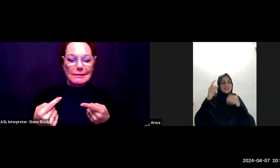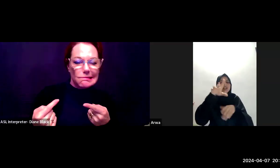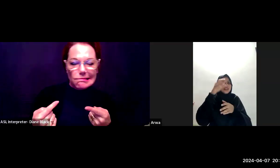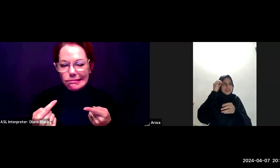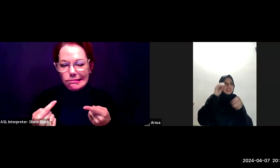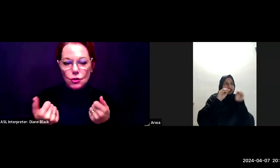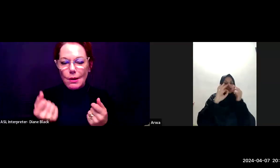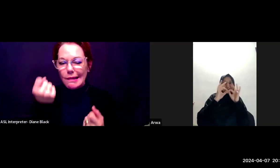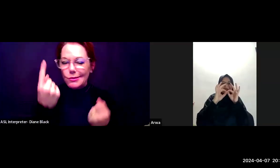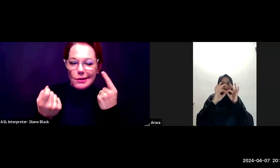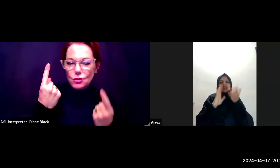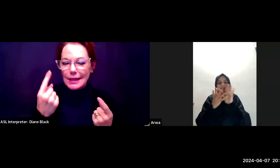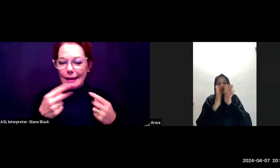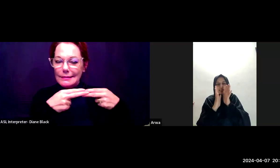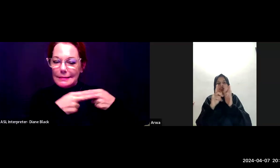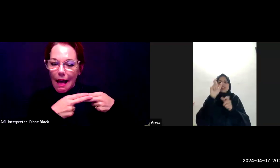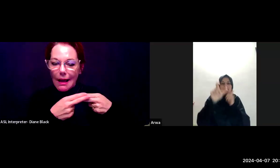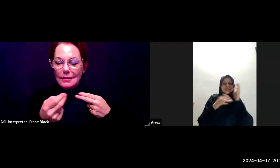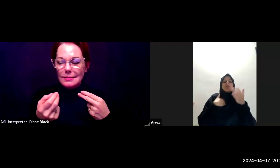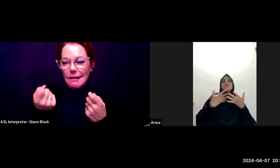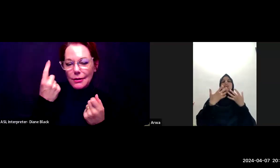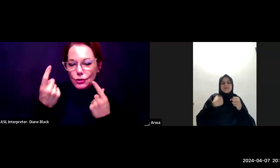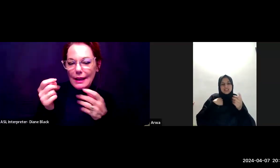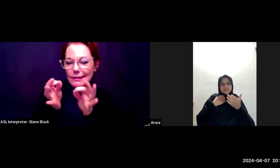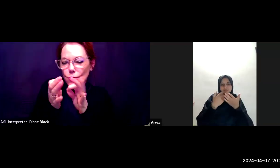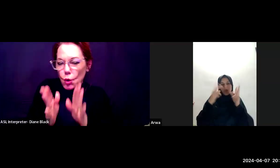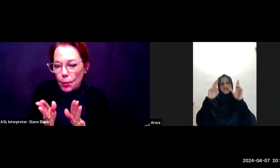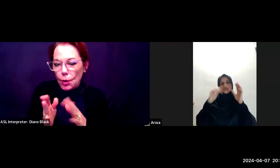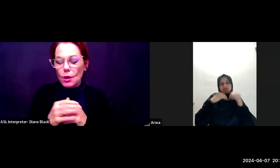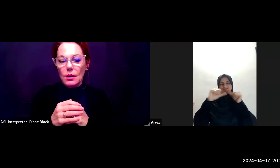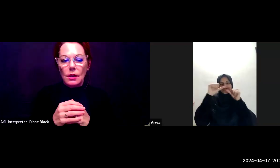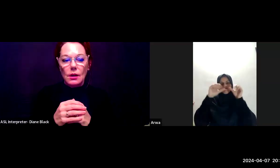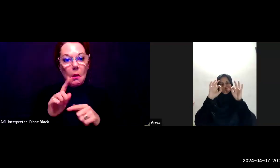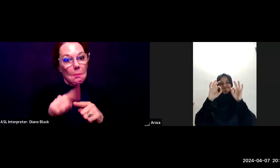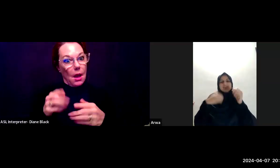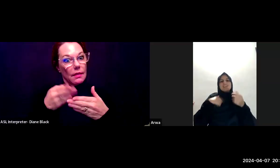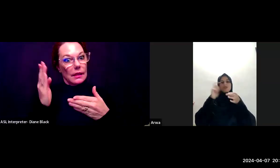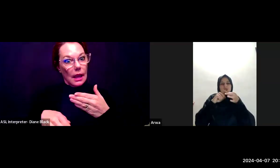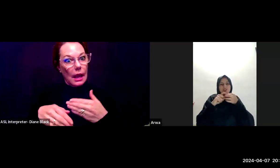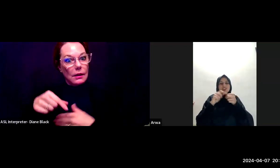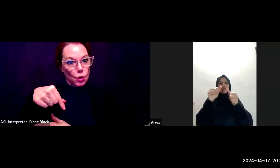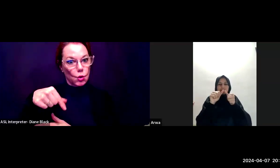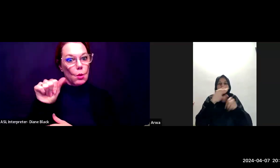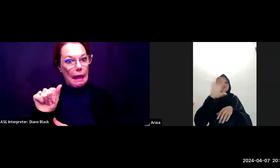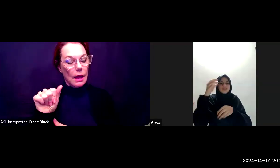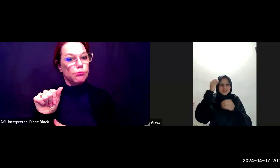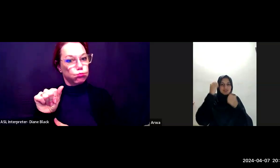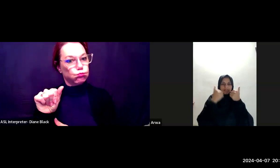as well as the slides. but I think the question and answer at at the end um that was that was worth it.